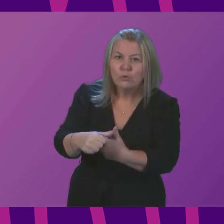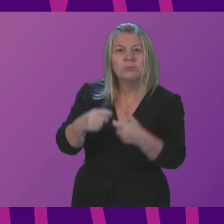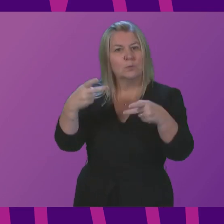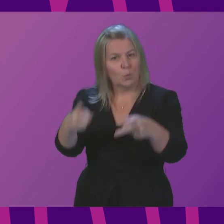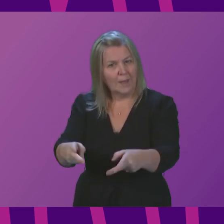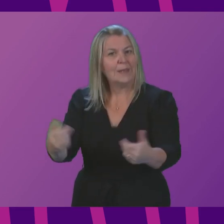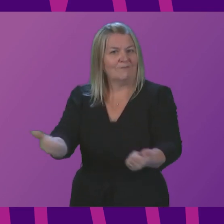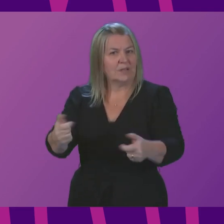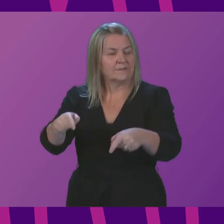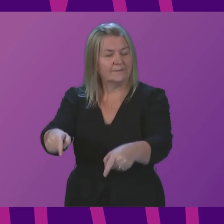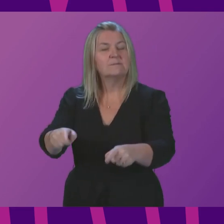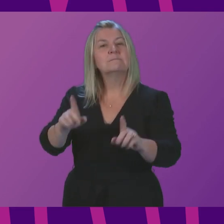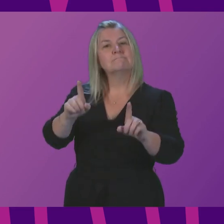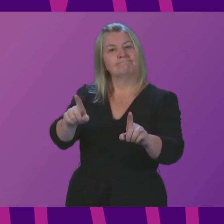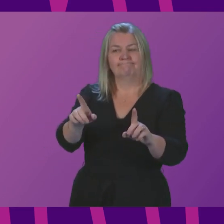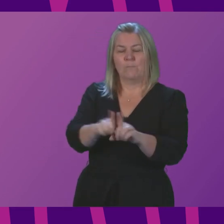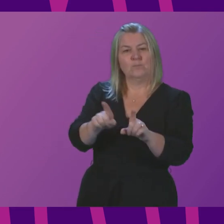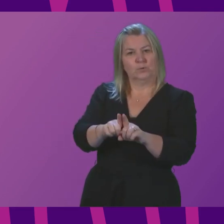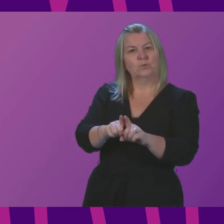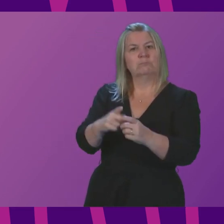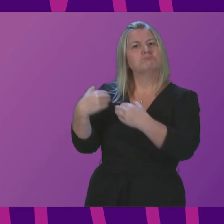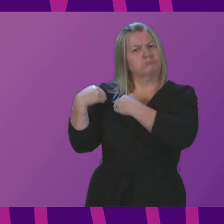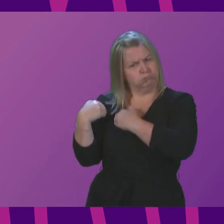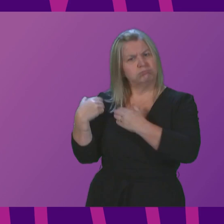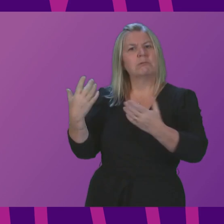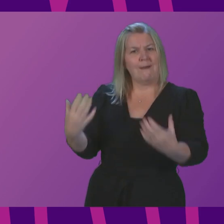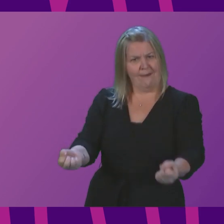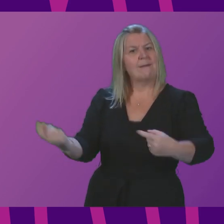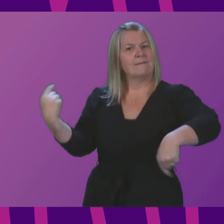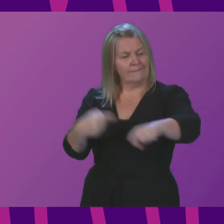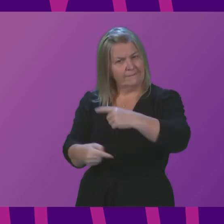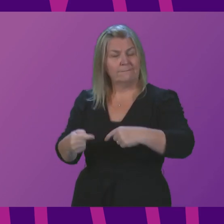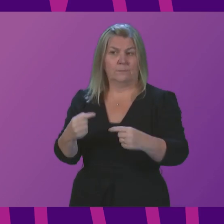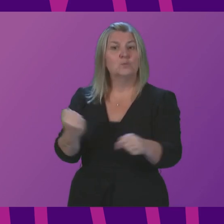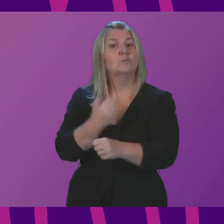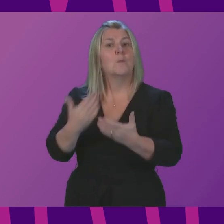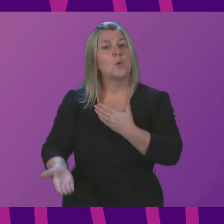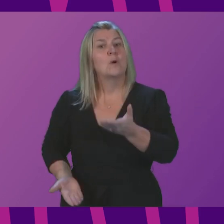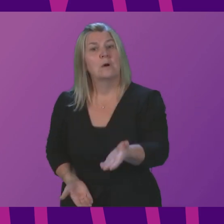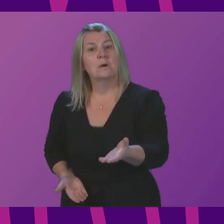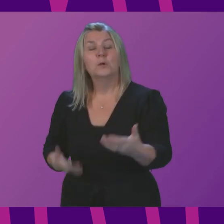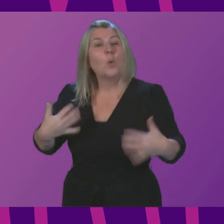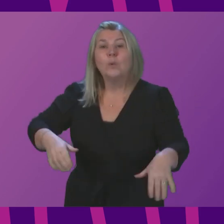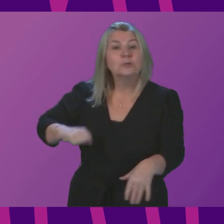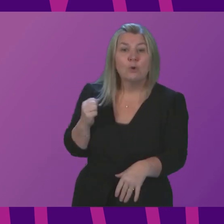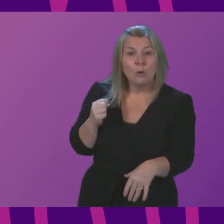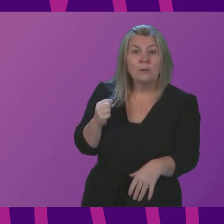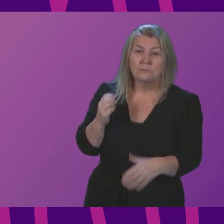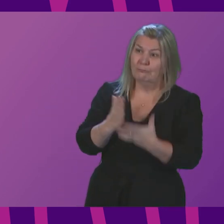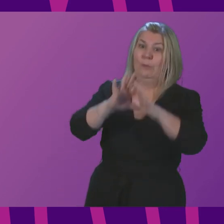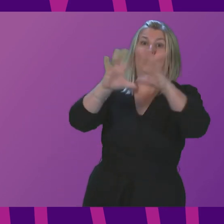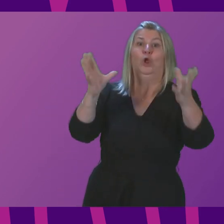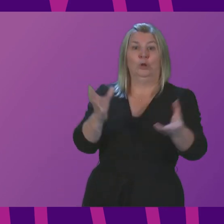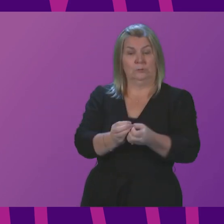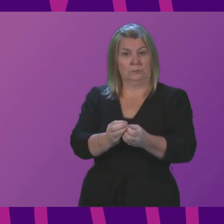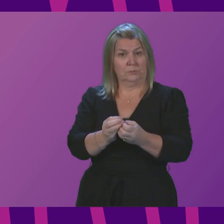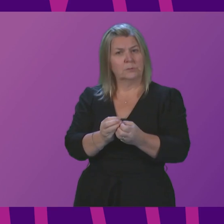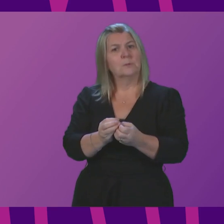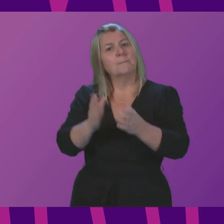This applies not only to Scotland but globally: we all have a duty to do much more to prevent